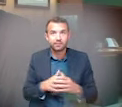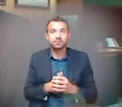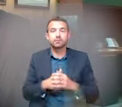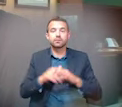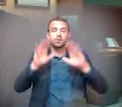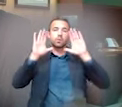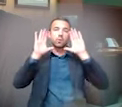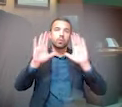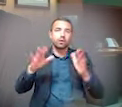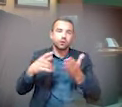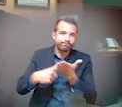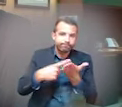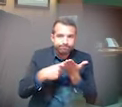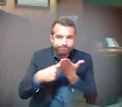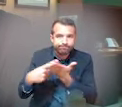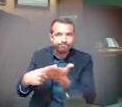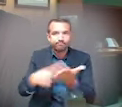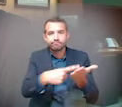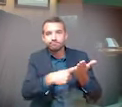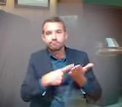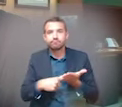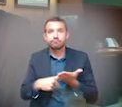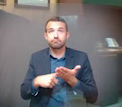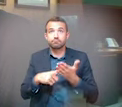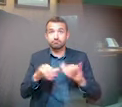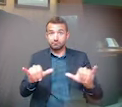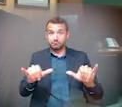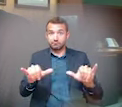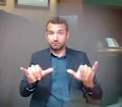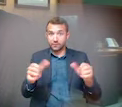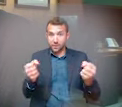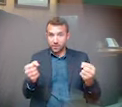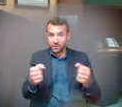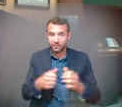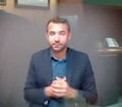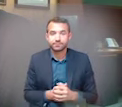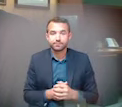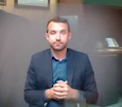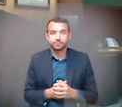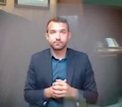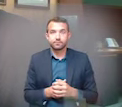This is such a wonderful discussion. And I don't want anyone to go anywhere because you are in for